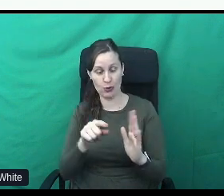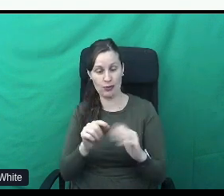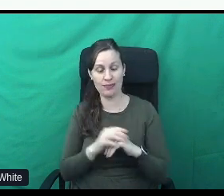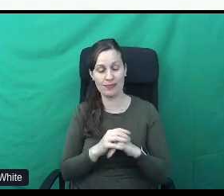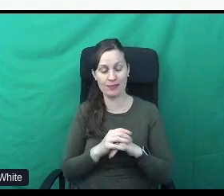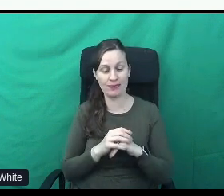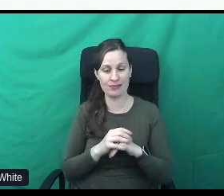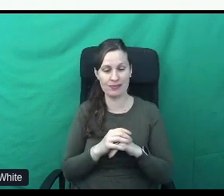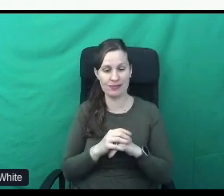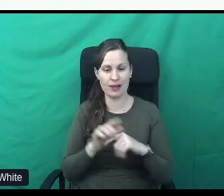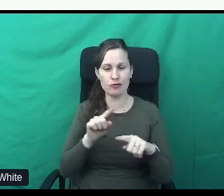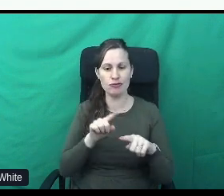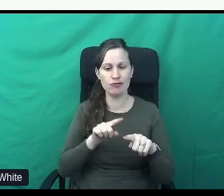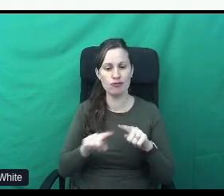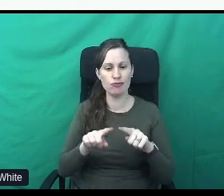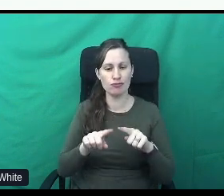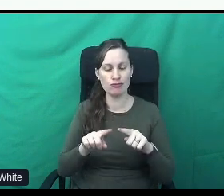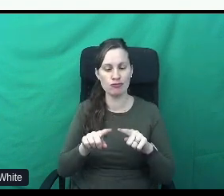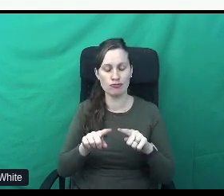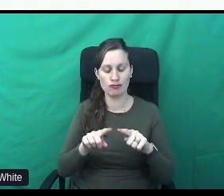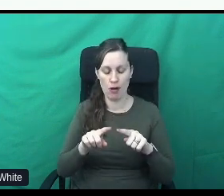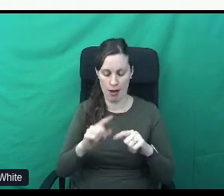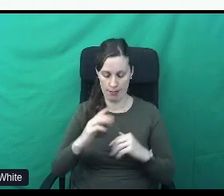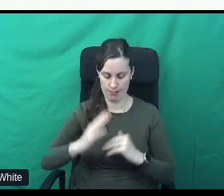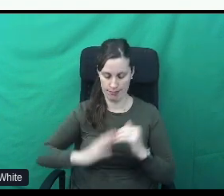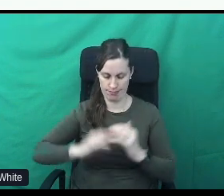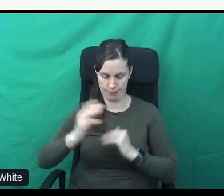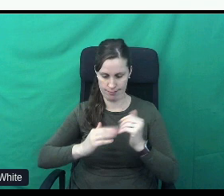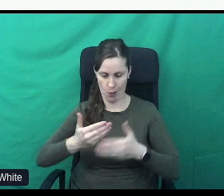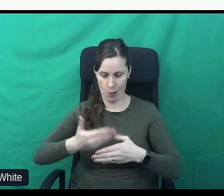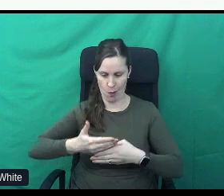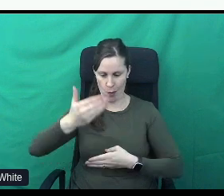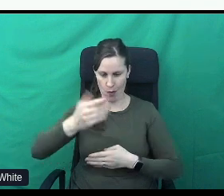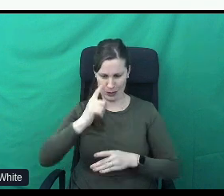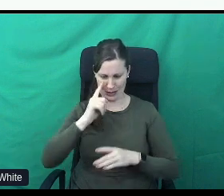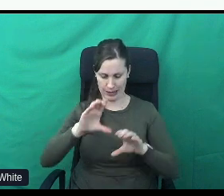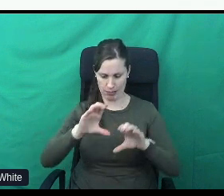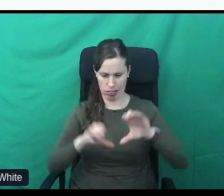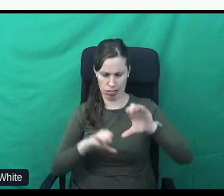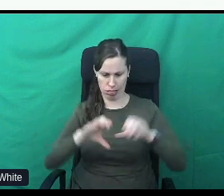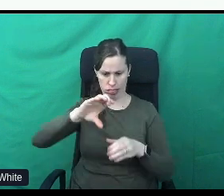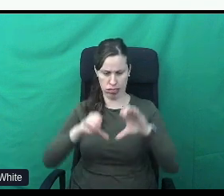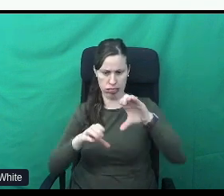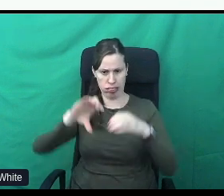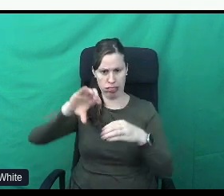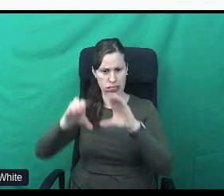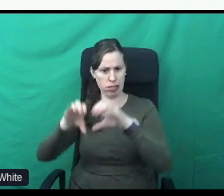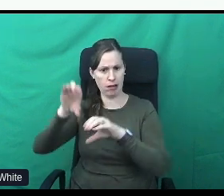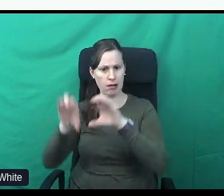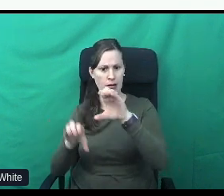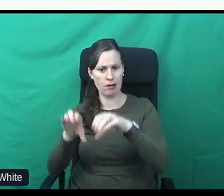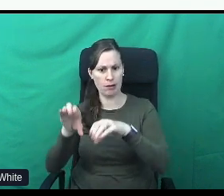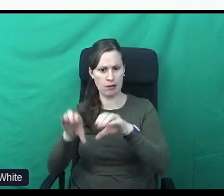trying to produce a really dodgy wonky wall of bricks. The brick source of a different angles.